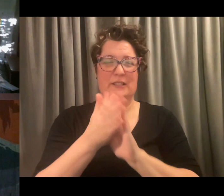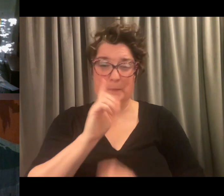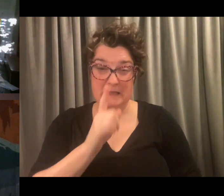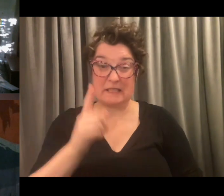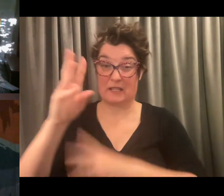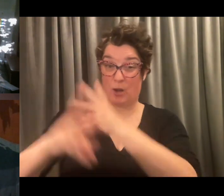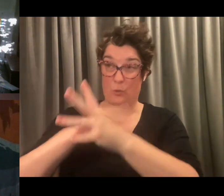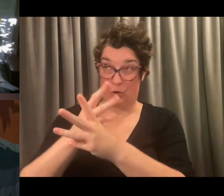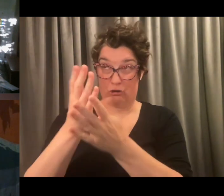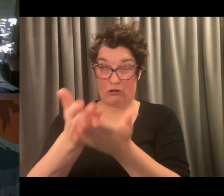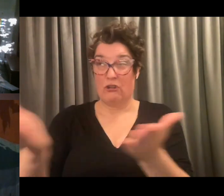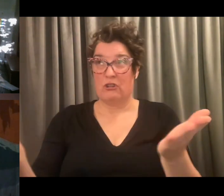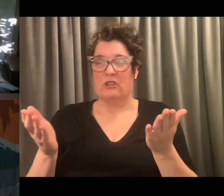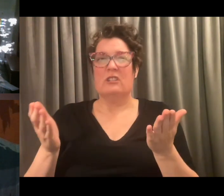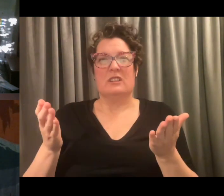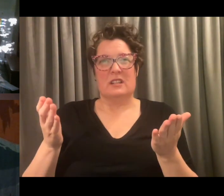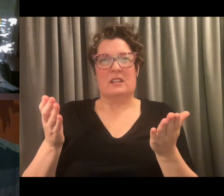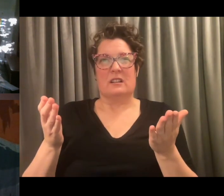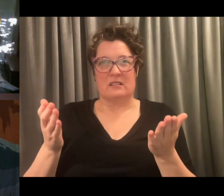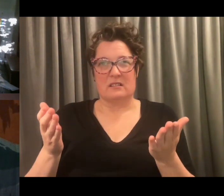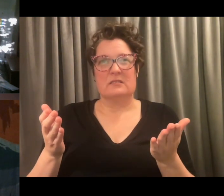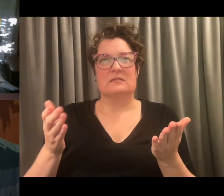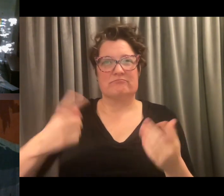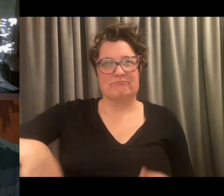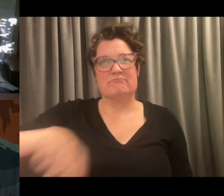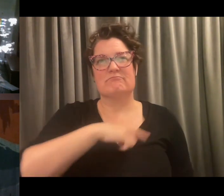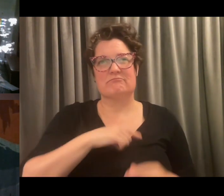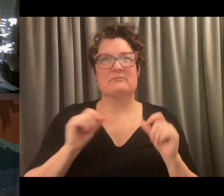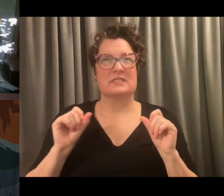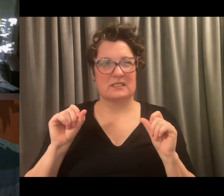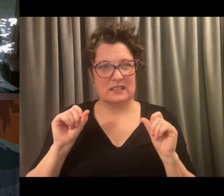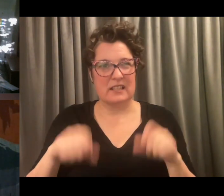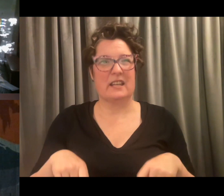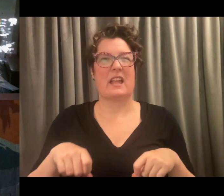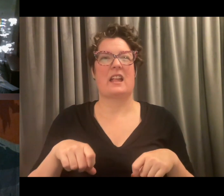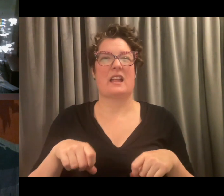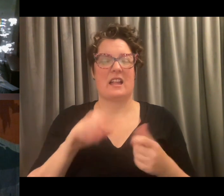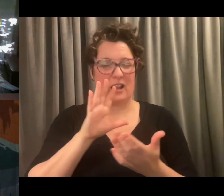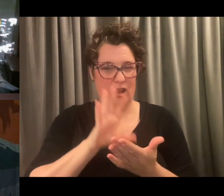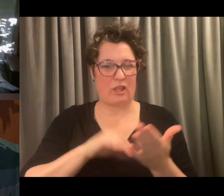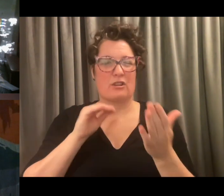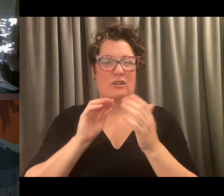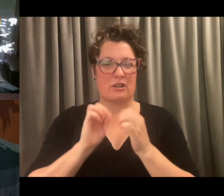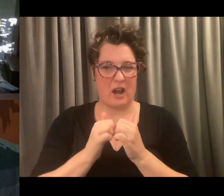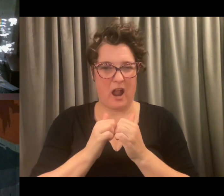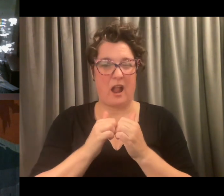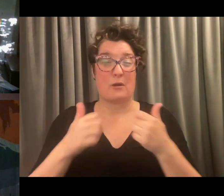can best learn how to live in harmony with one another to join